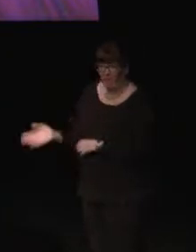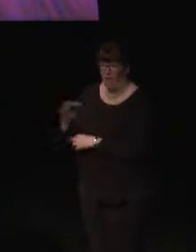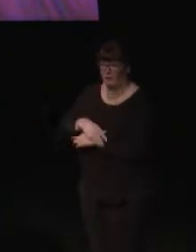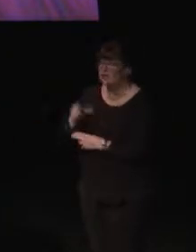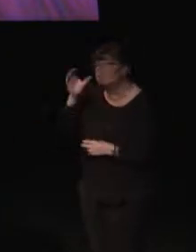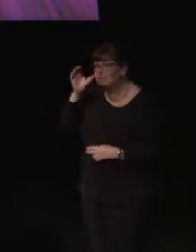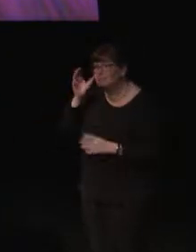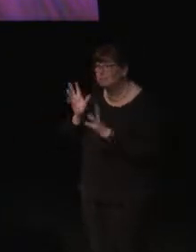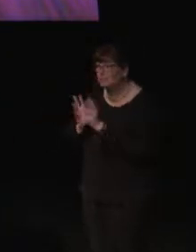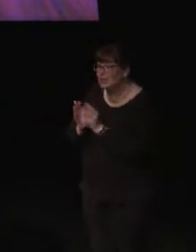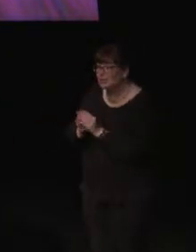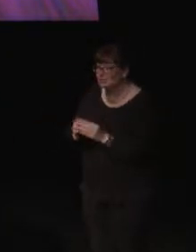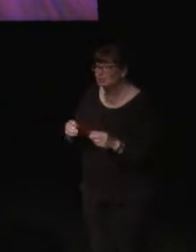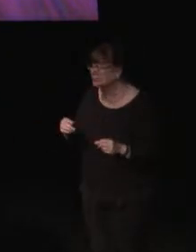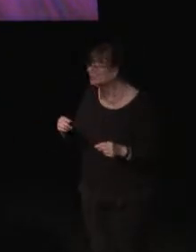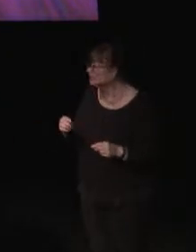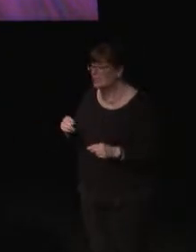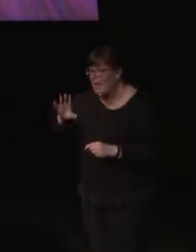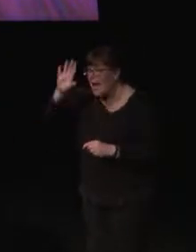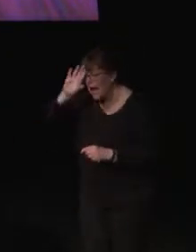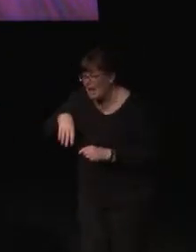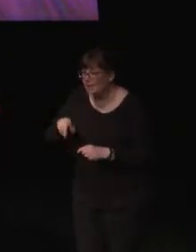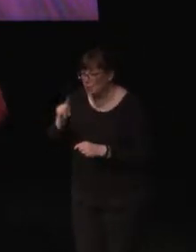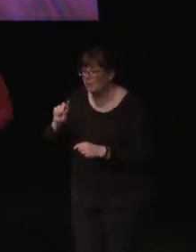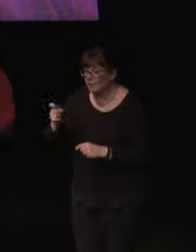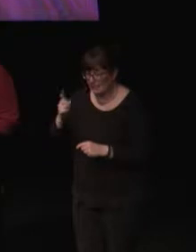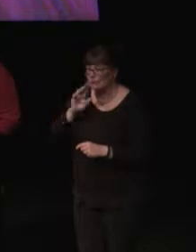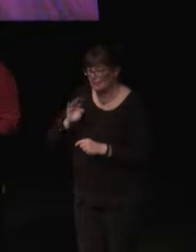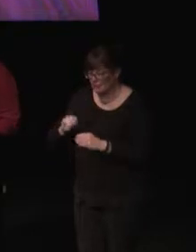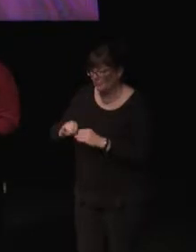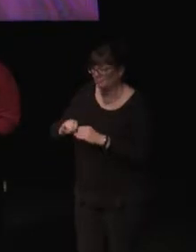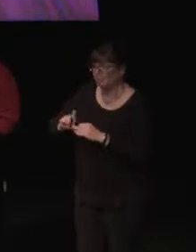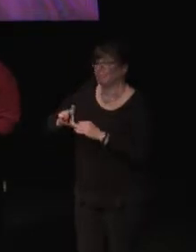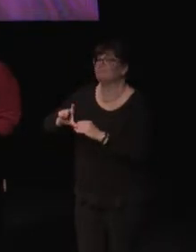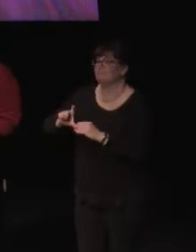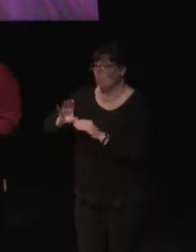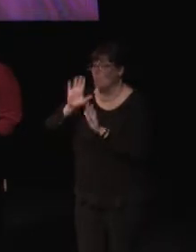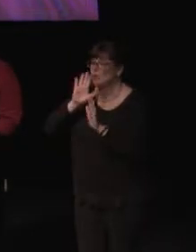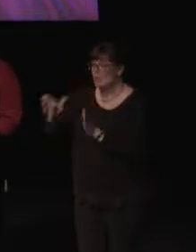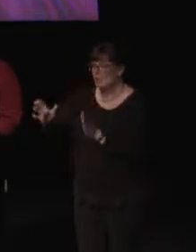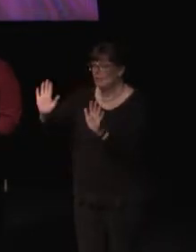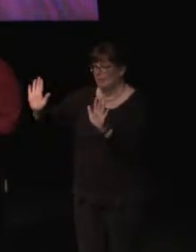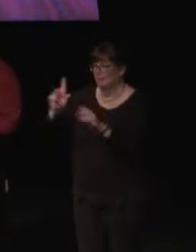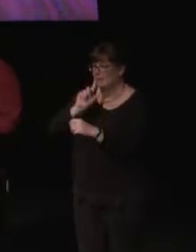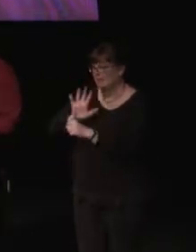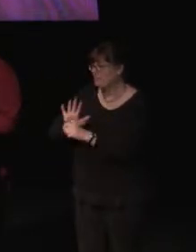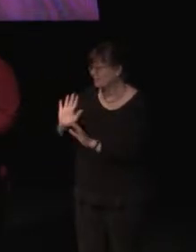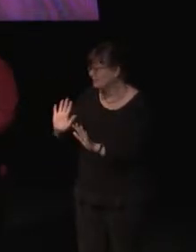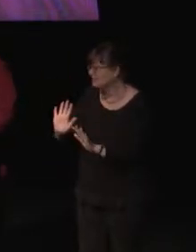we're already gonna make the text in this game bigger. LAUGHS We'll do that. LAUGHS, APPLAUSE